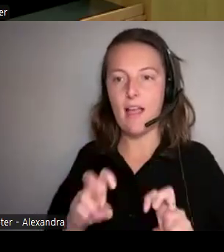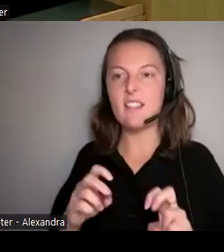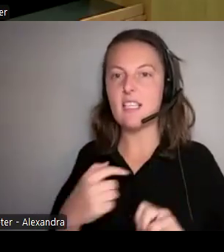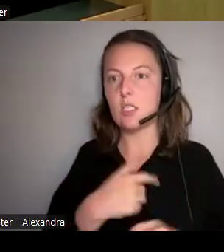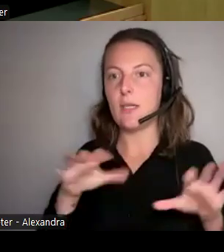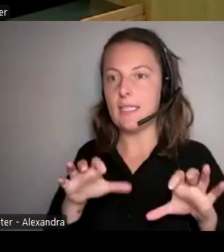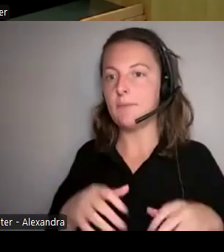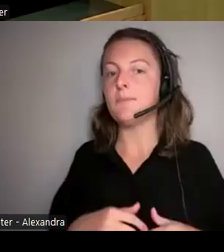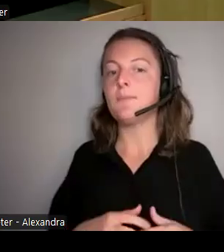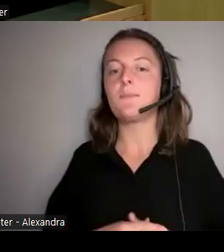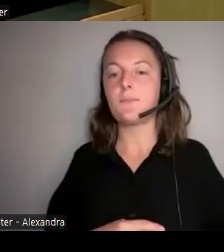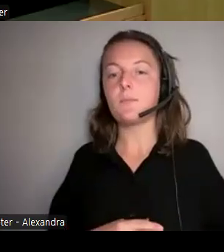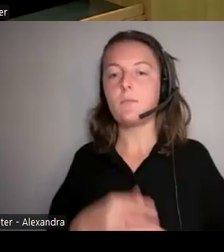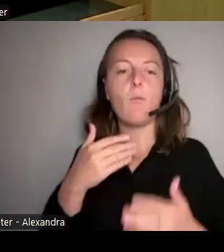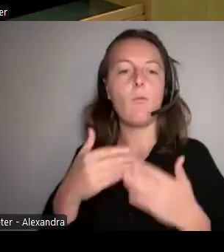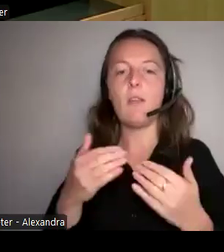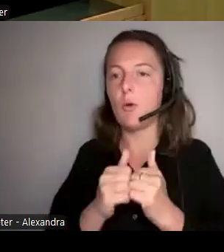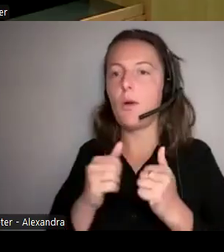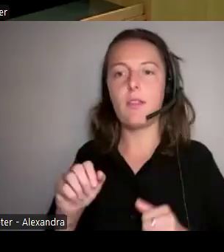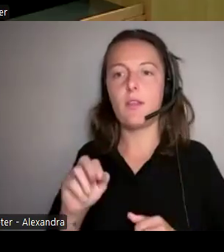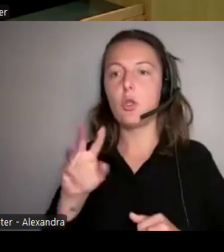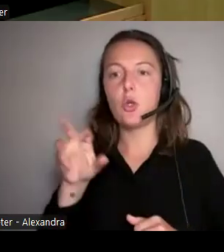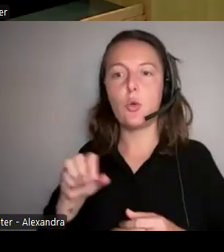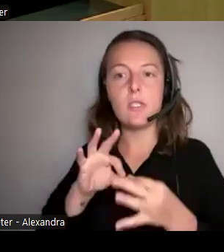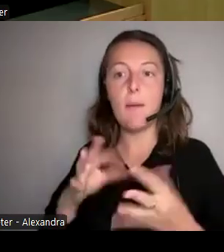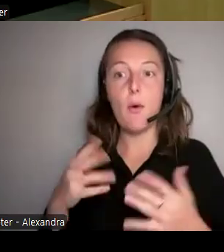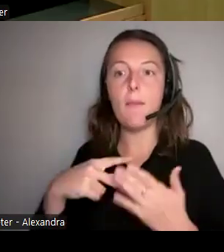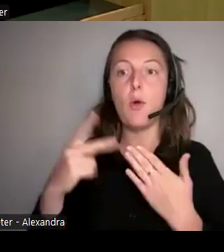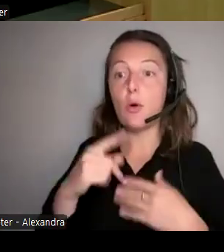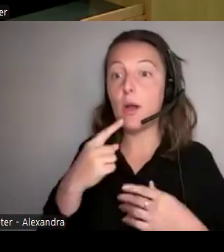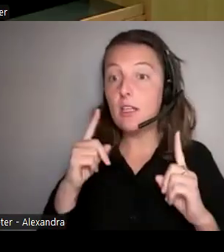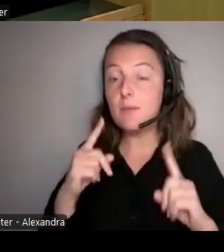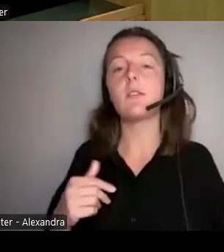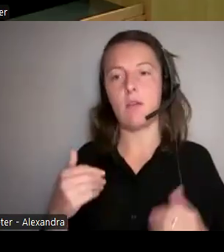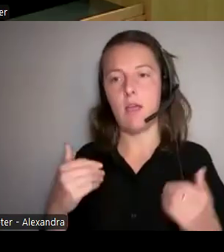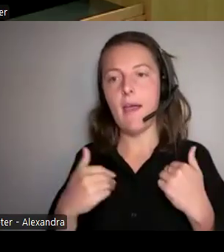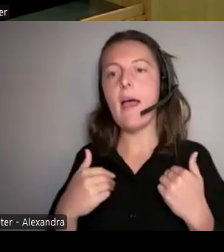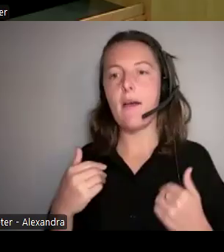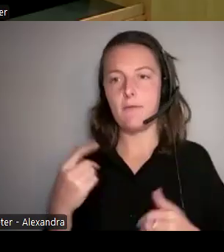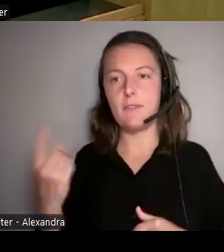the news about um, program announcements, there's still something to be learned from what NImeh has